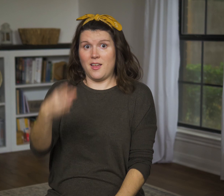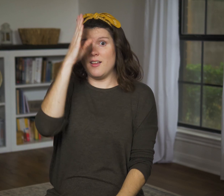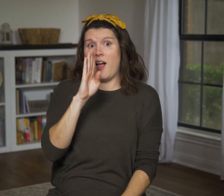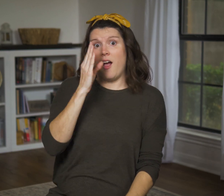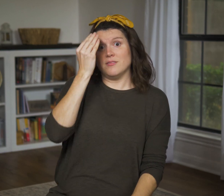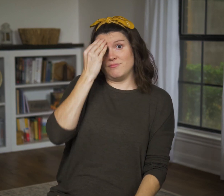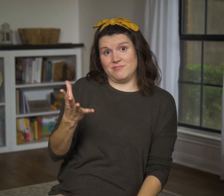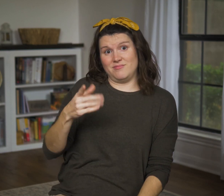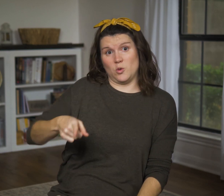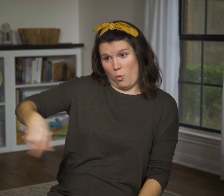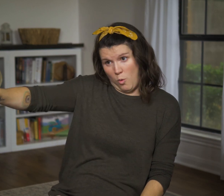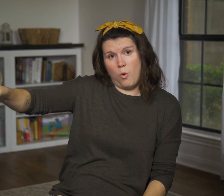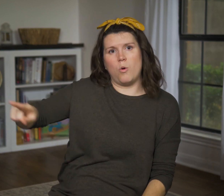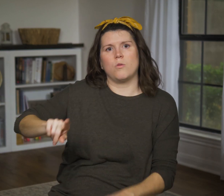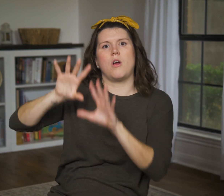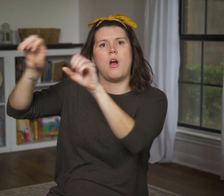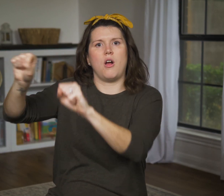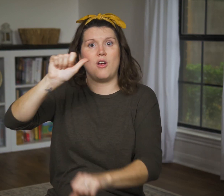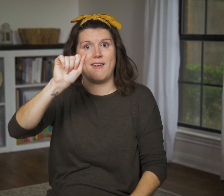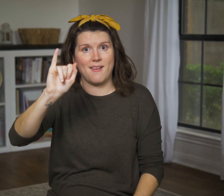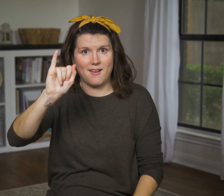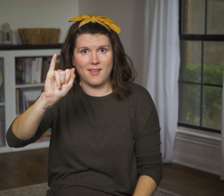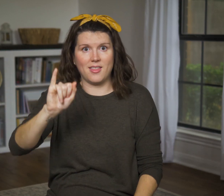God tells them to go back and conquer Ai